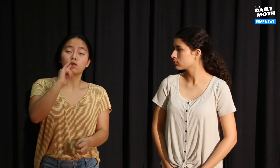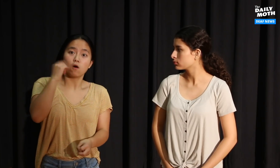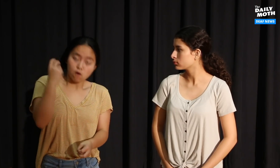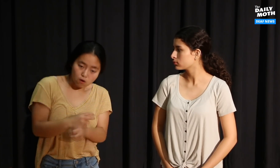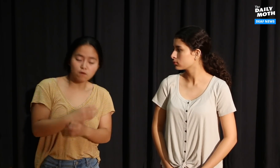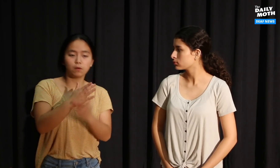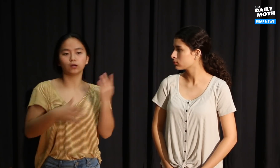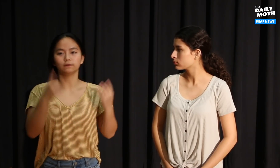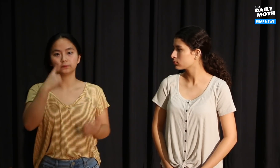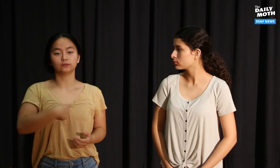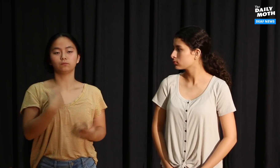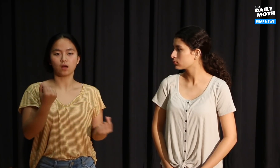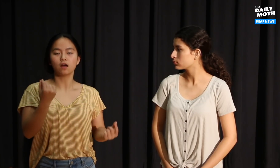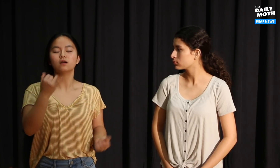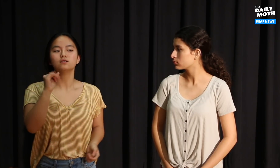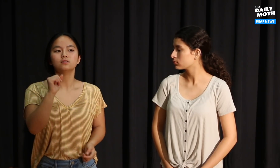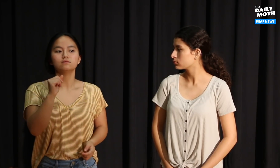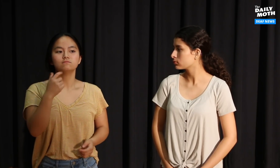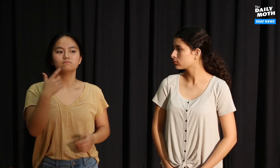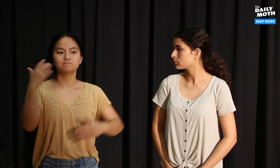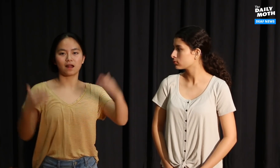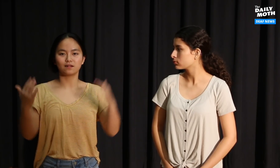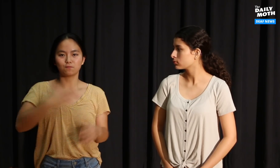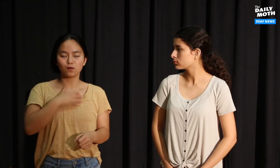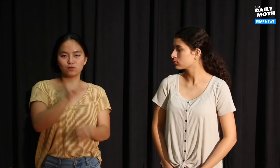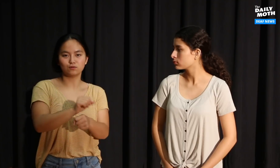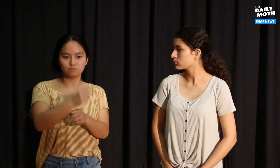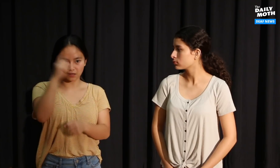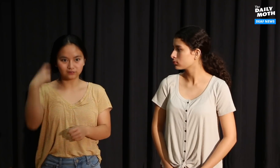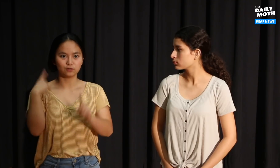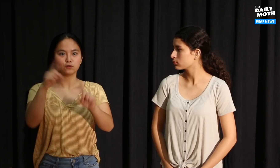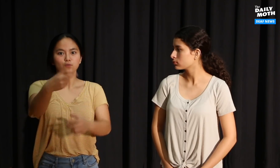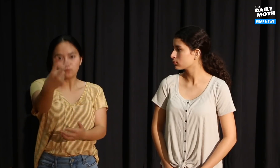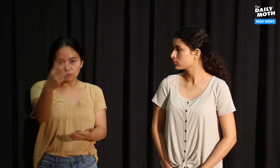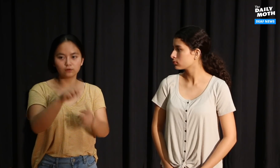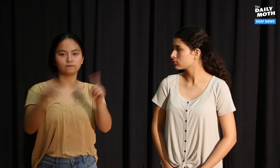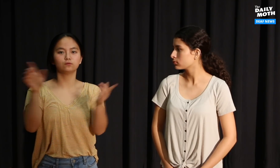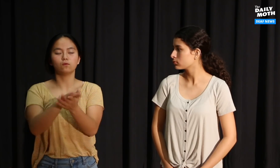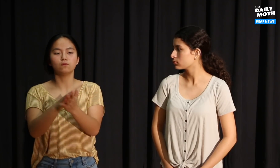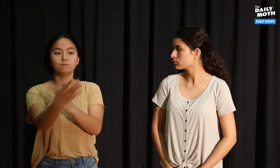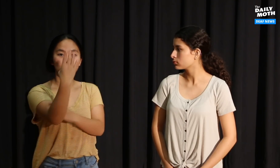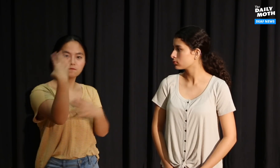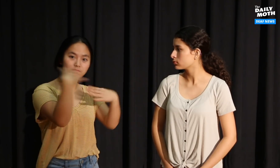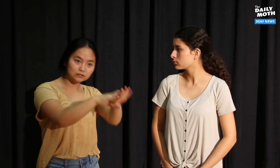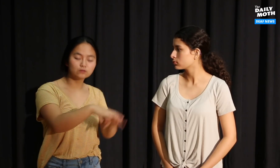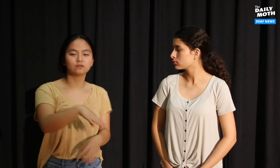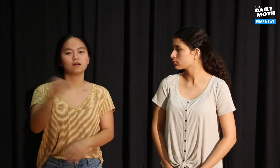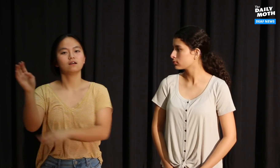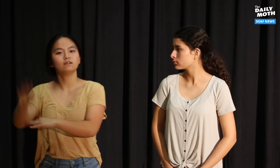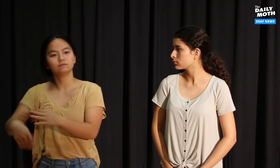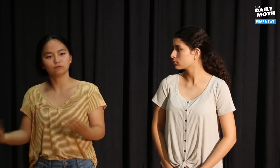what was especially hard for me was balancing my work because I go to 2 different schools. I go to a mainstream school in the mornings